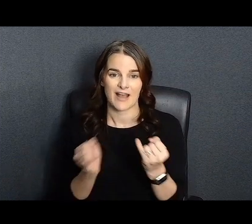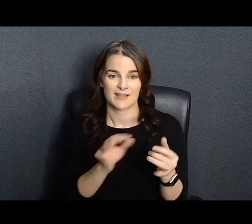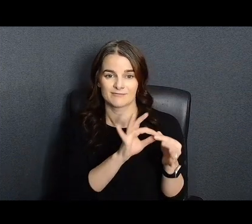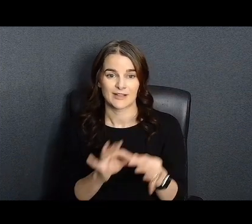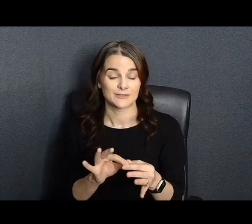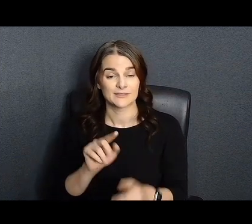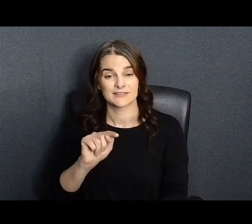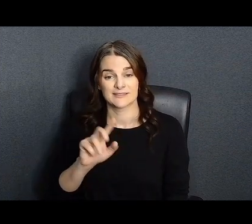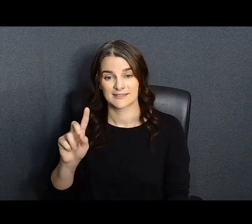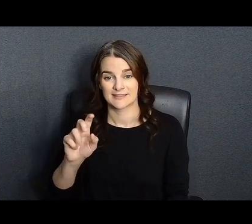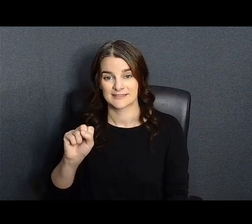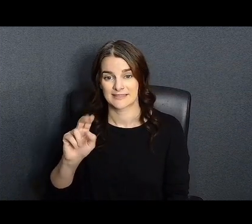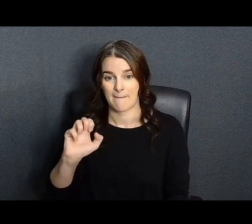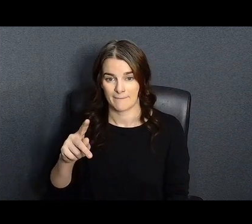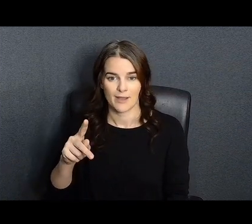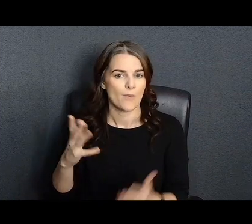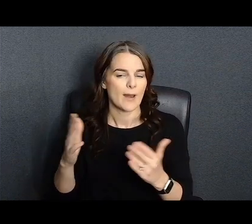is the built-in behavioral supports.